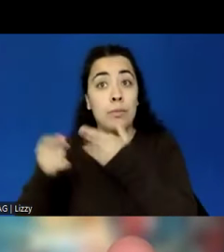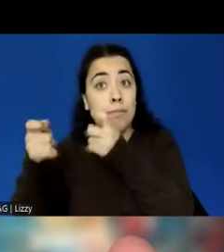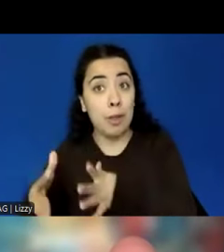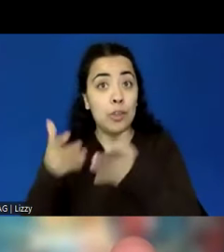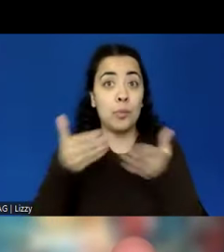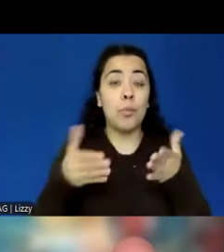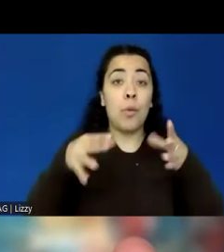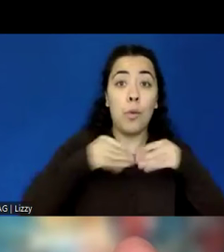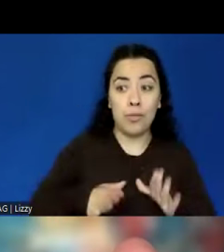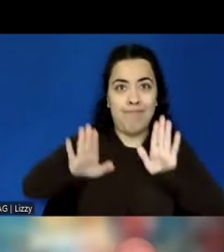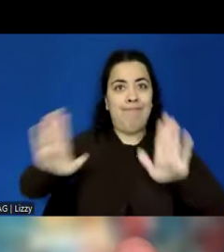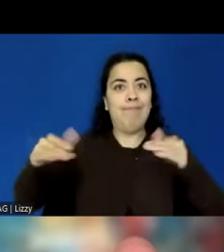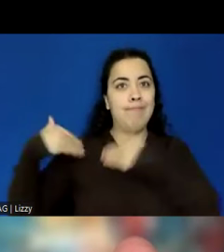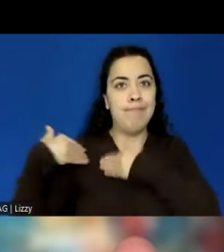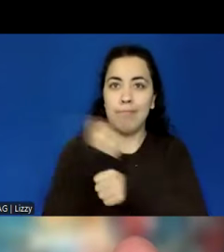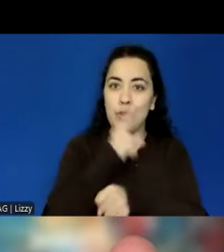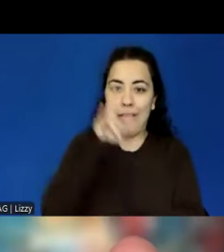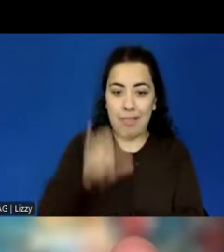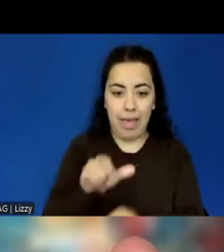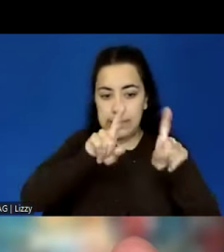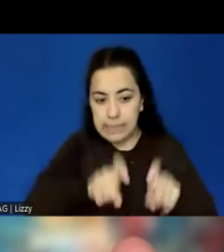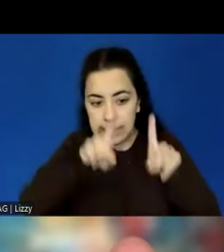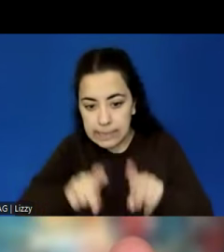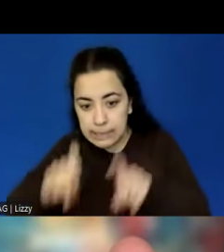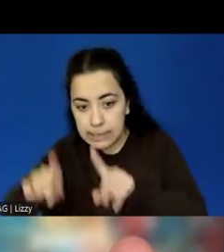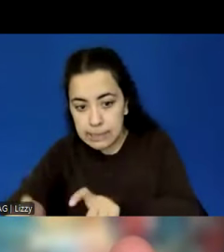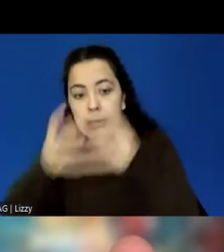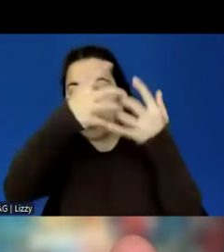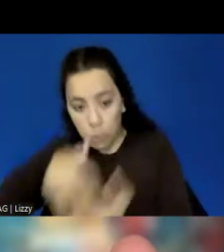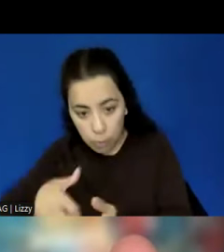responsibility to make sure that that's in the testing plans as well, and that it's meeting all